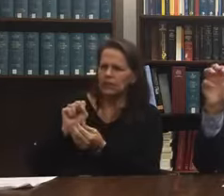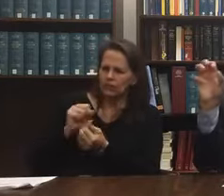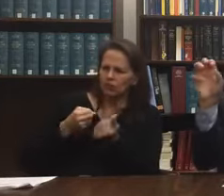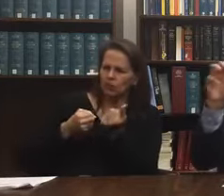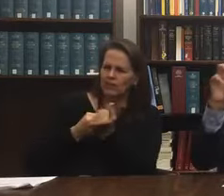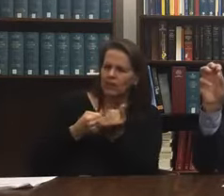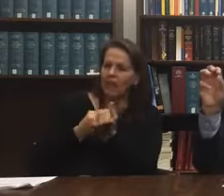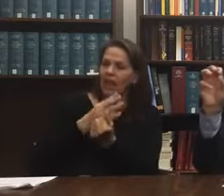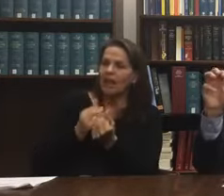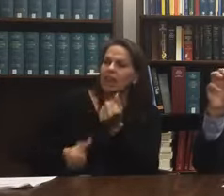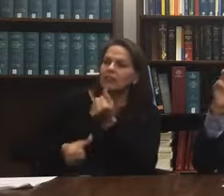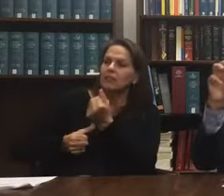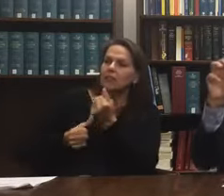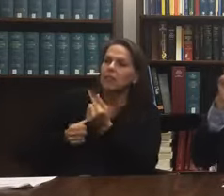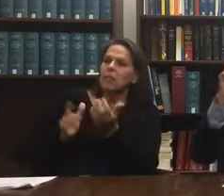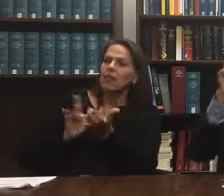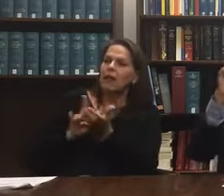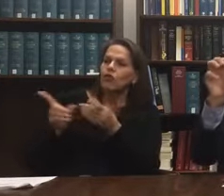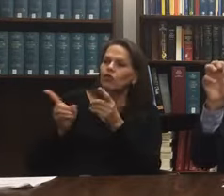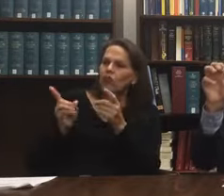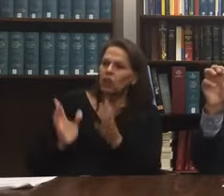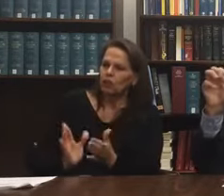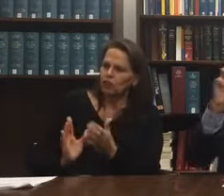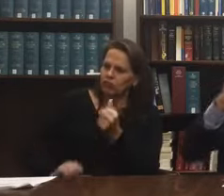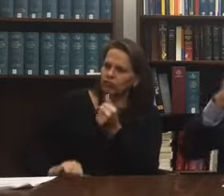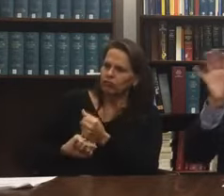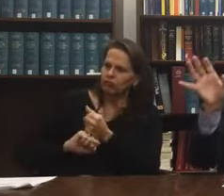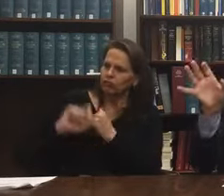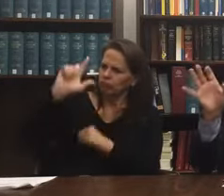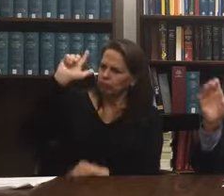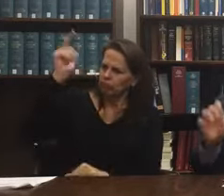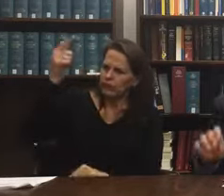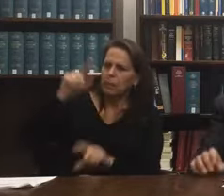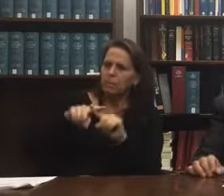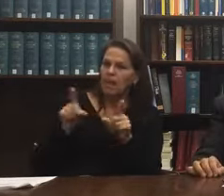director reviews it it might say agreed but often those aren't the people who